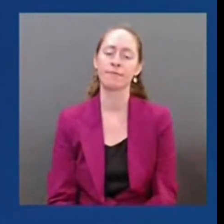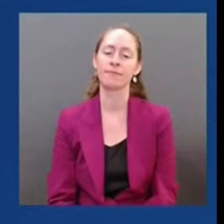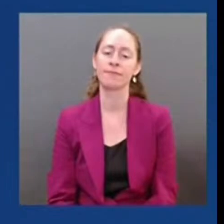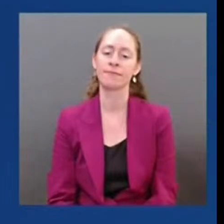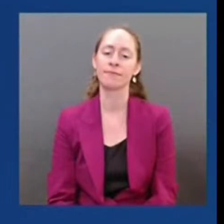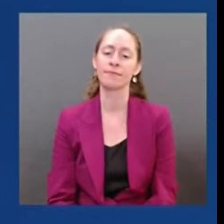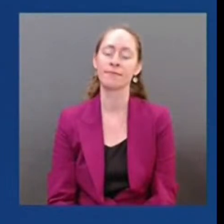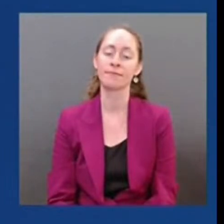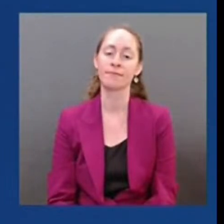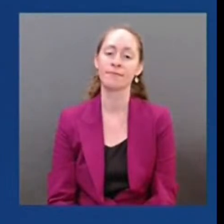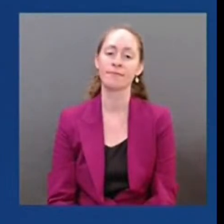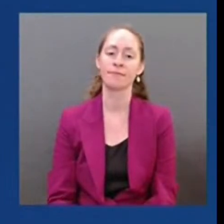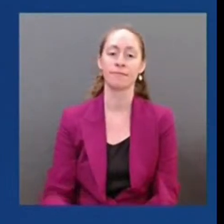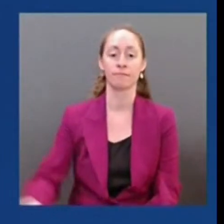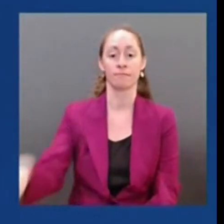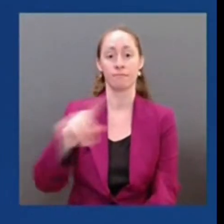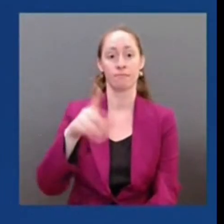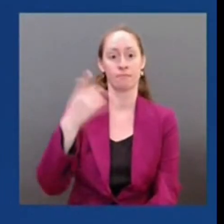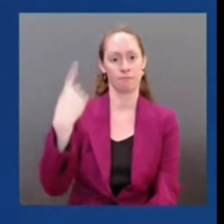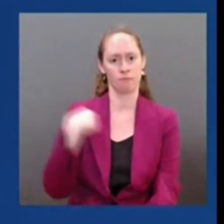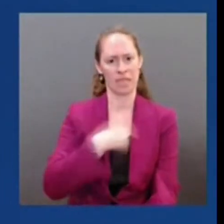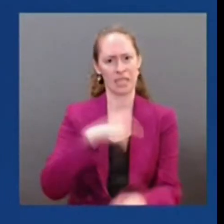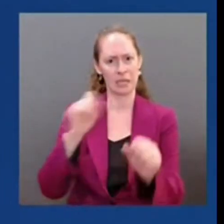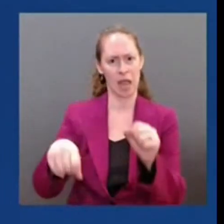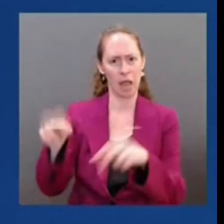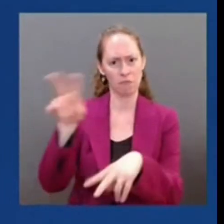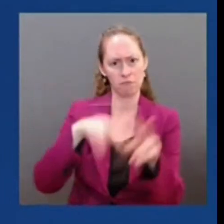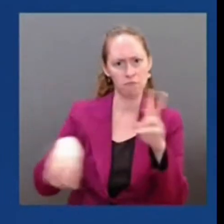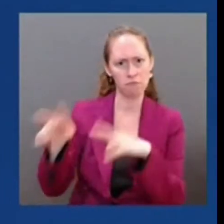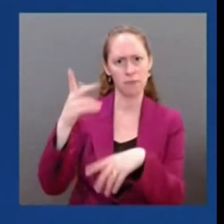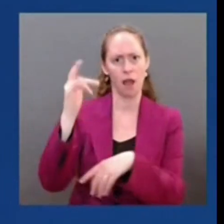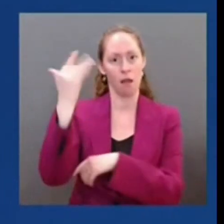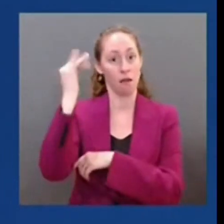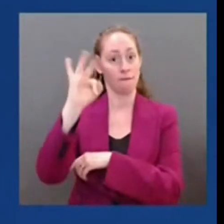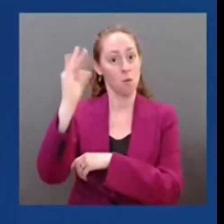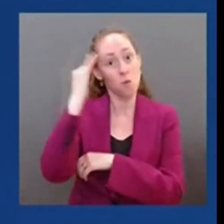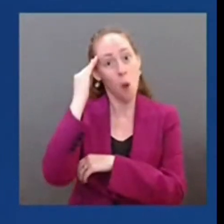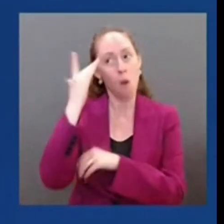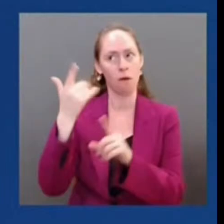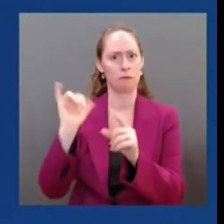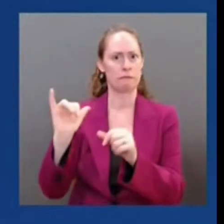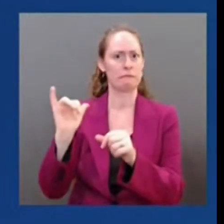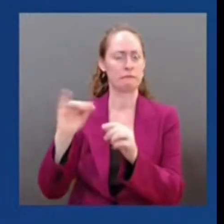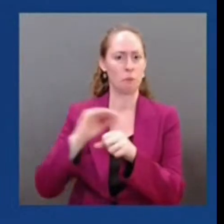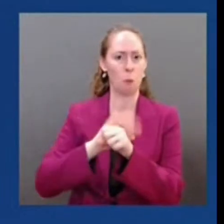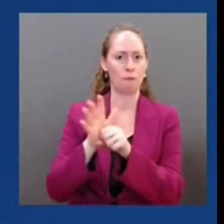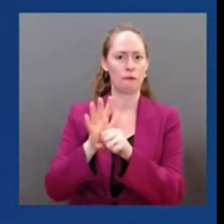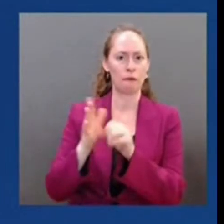AND TREATMENT. FOR INDIVIDUALS COVID-19 COMMUNITY LEVELS CAN ALSO BE USED TO INFORM PERSONAL